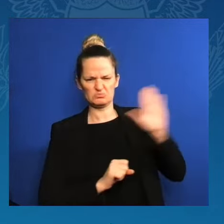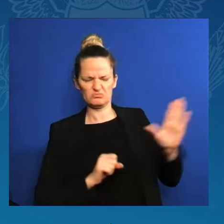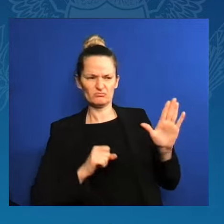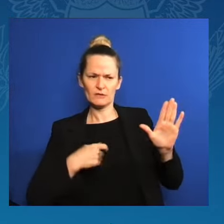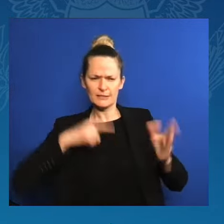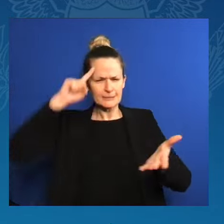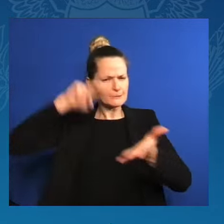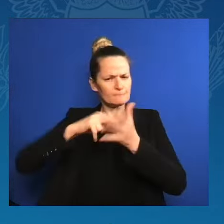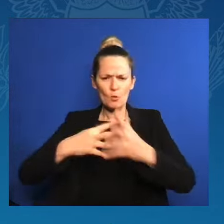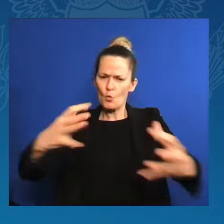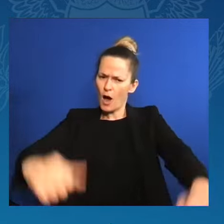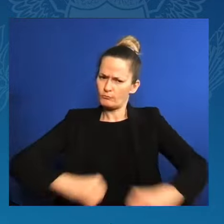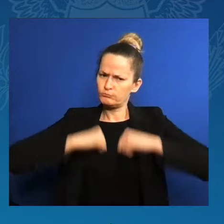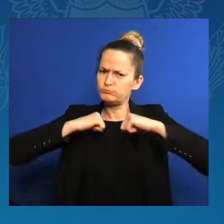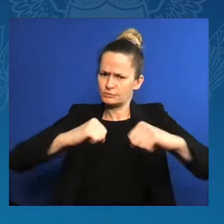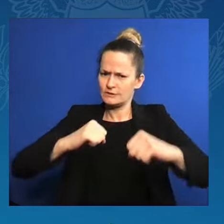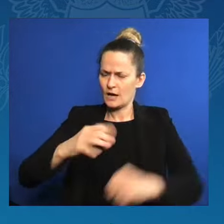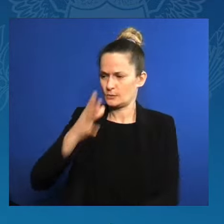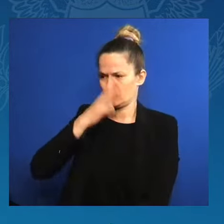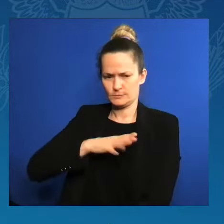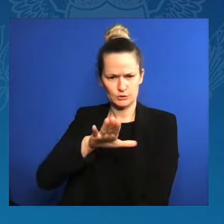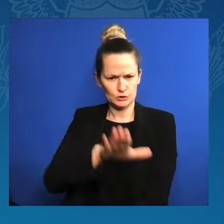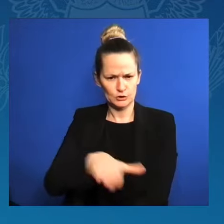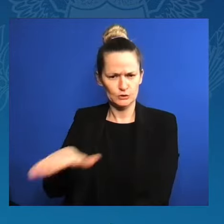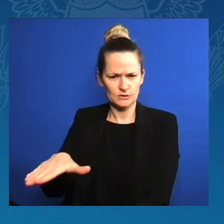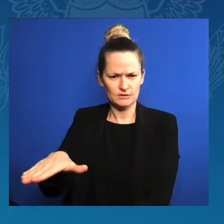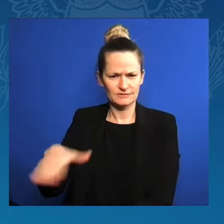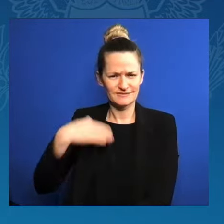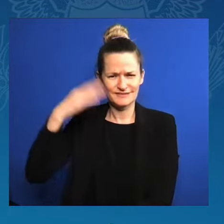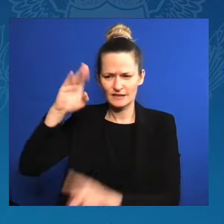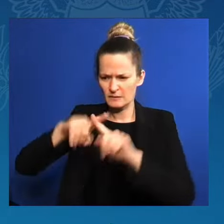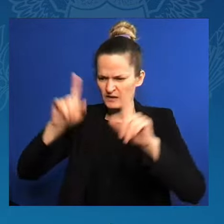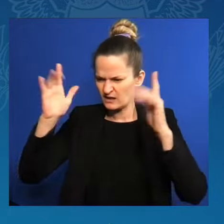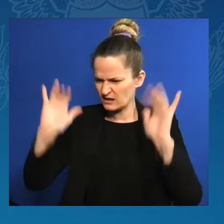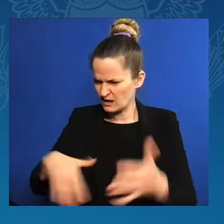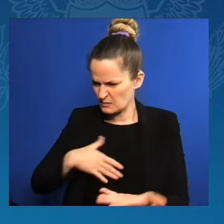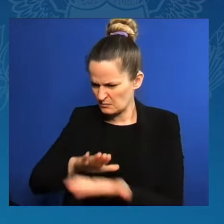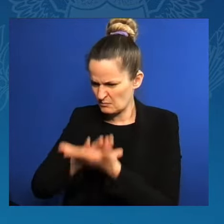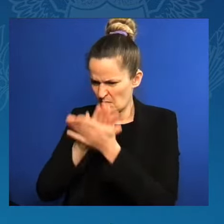It's immoral that so-called leaders would not understand